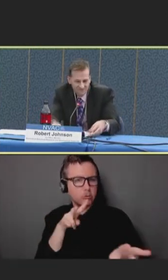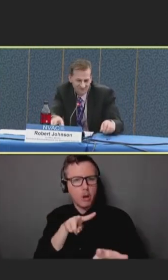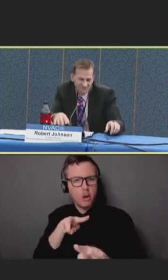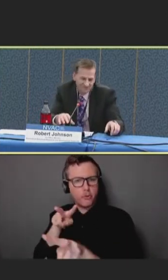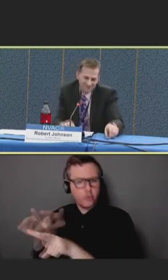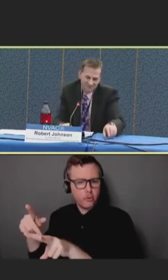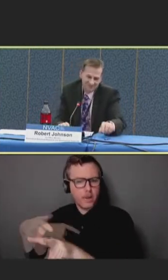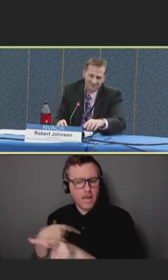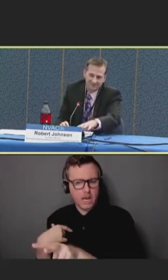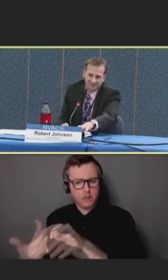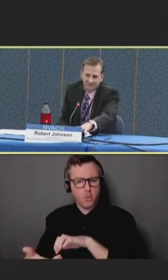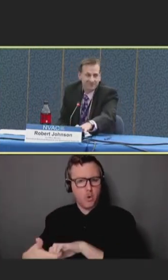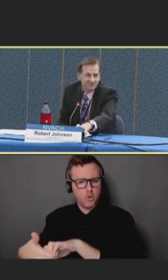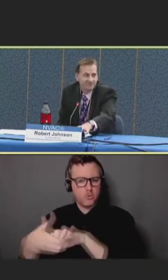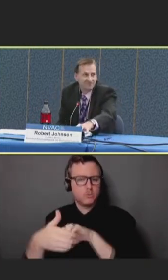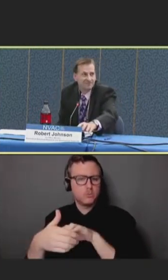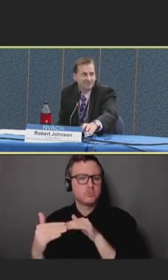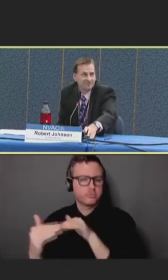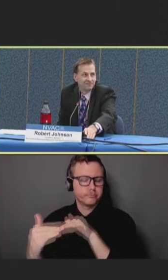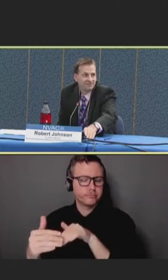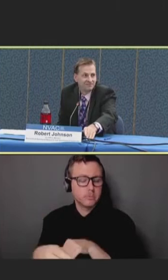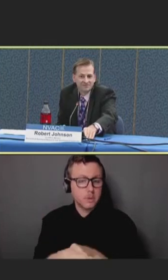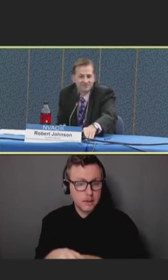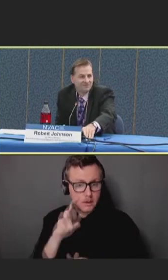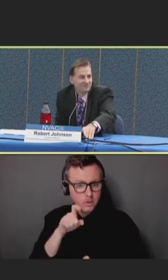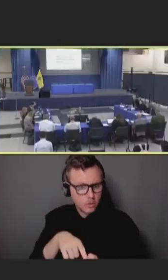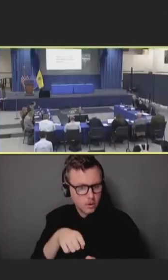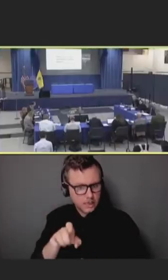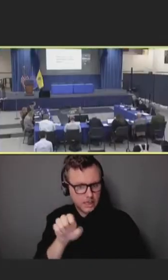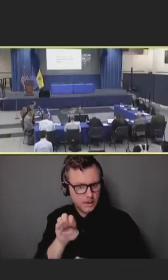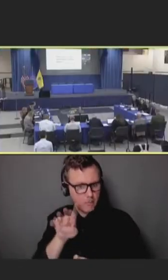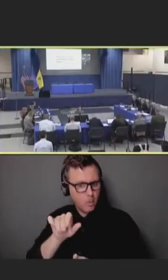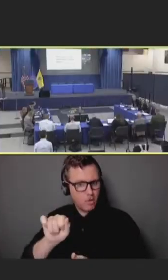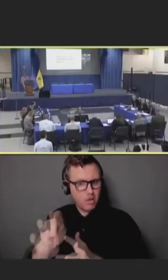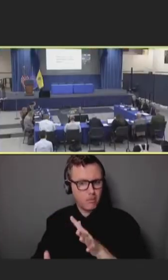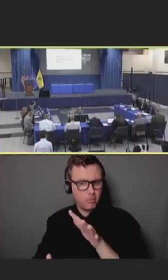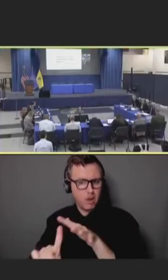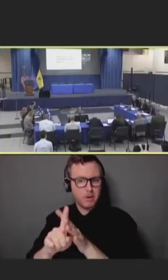Robert Hopkins: Thank you. Especially seeing that Ebola pop up on newsfeed this morning.